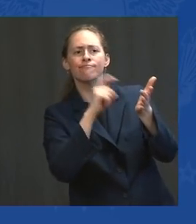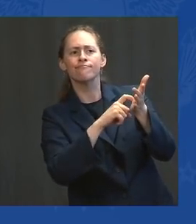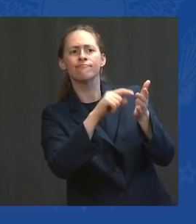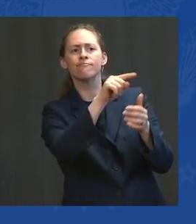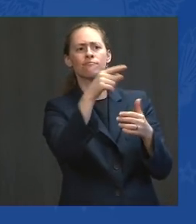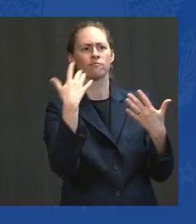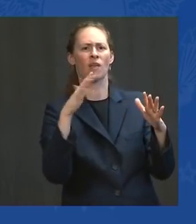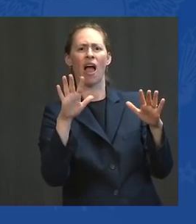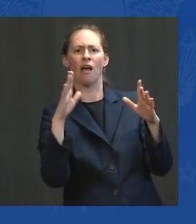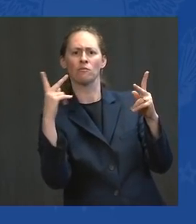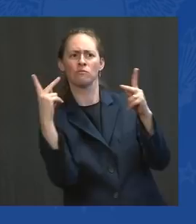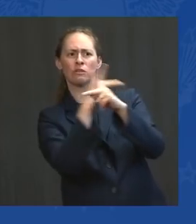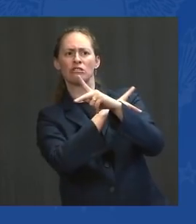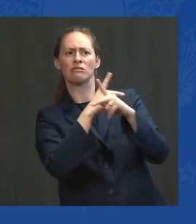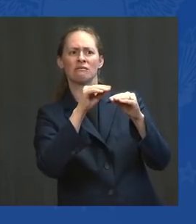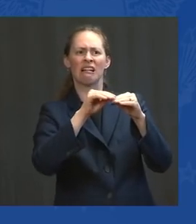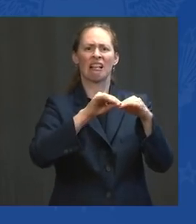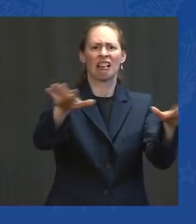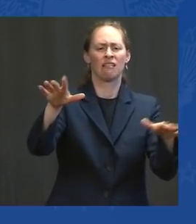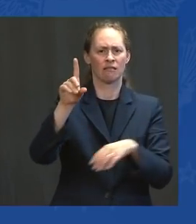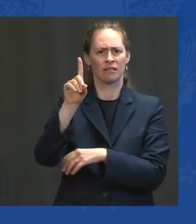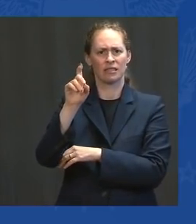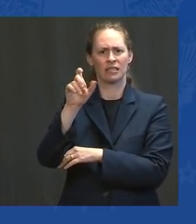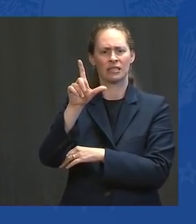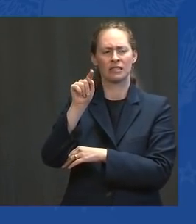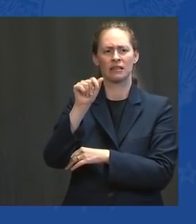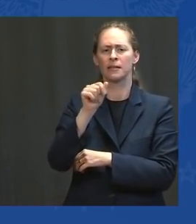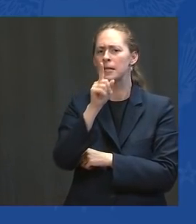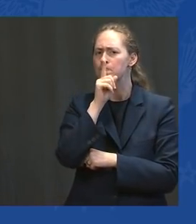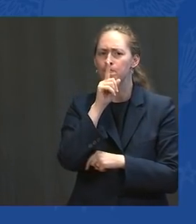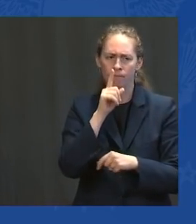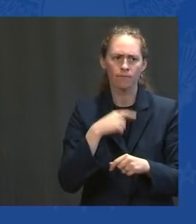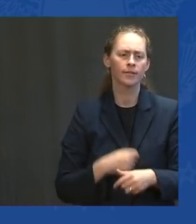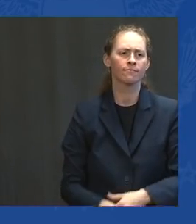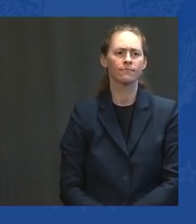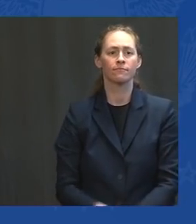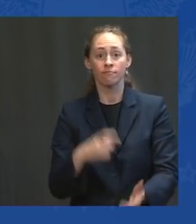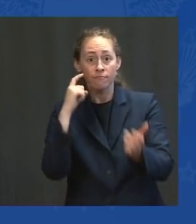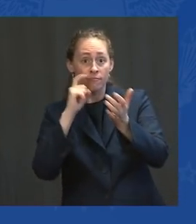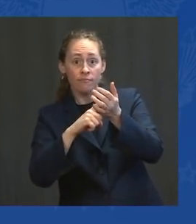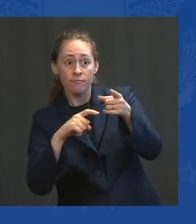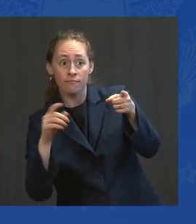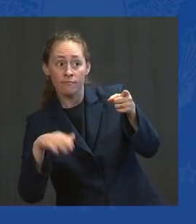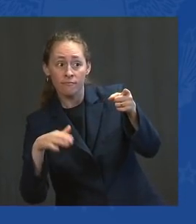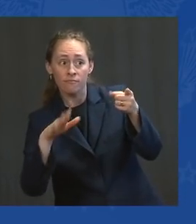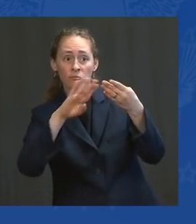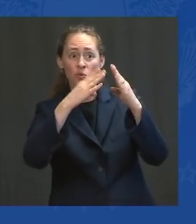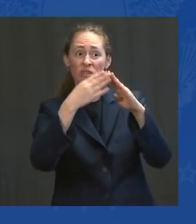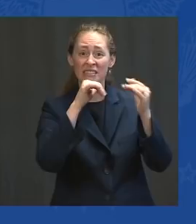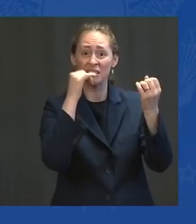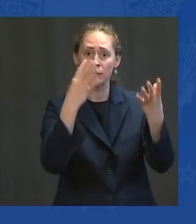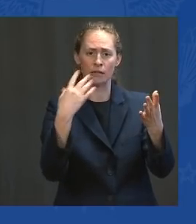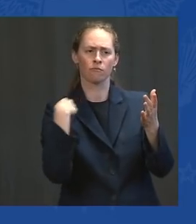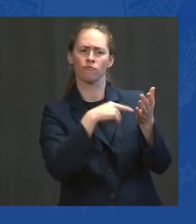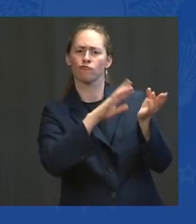among unvaccinated people in communities with low vaccination rates. And some states have very low vaccination rates.